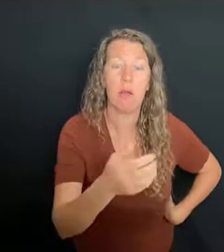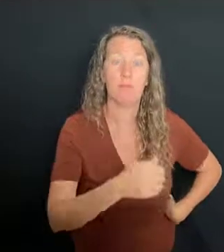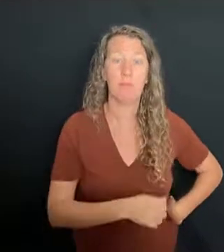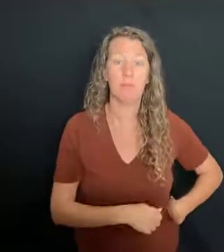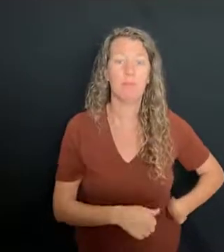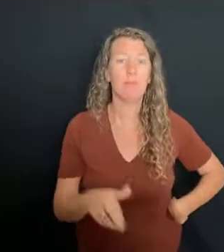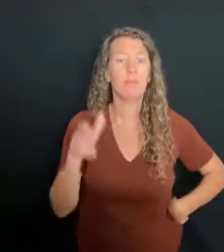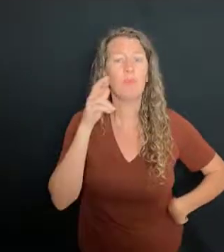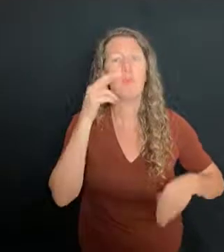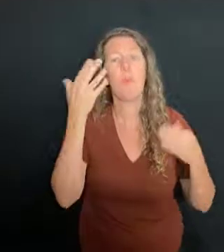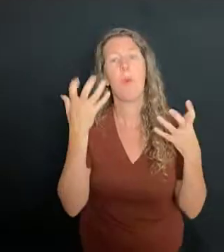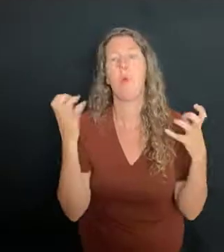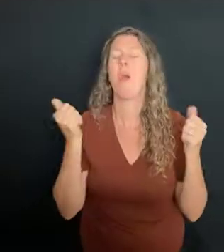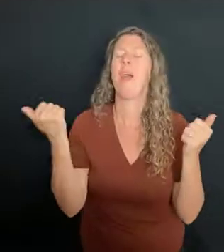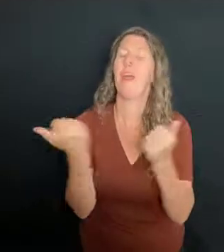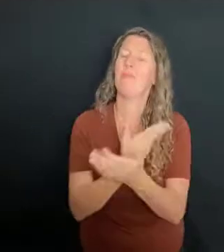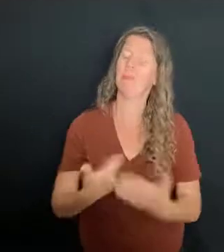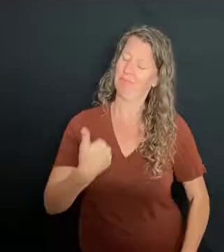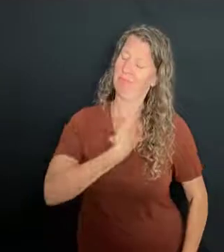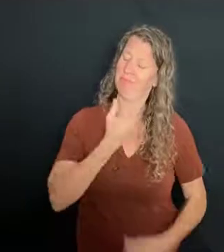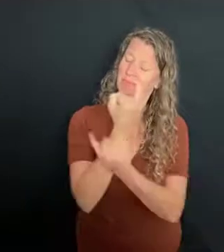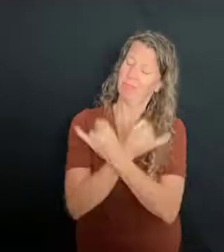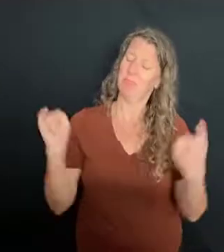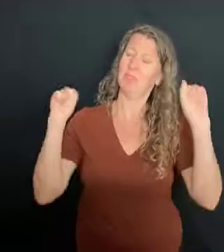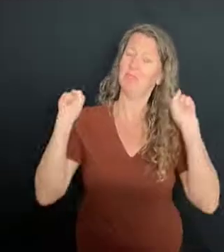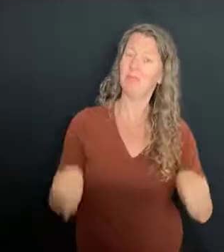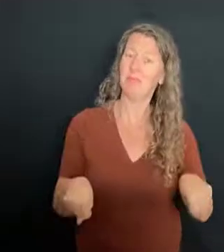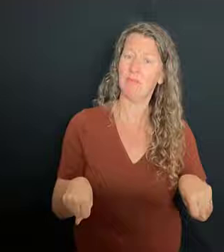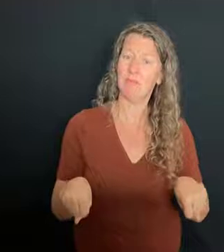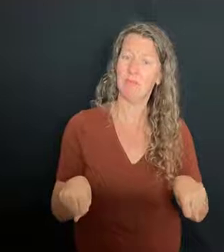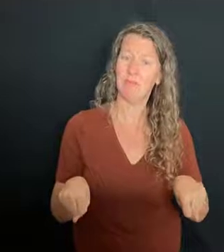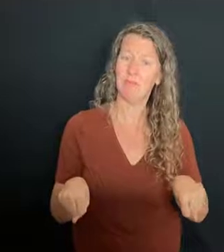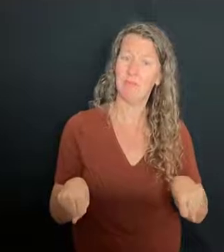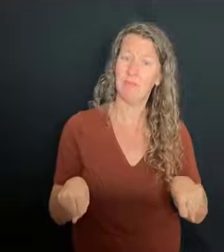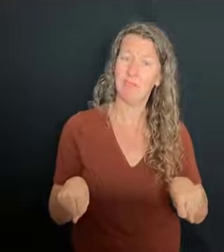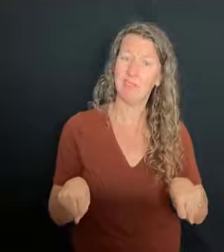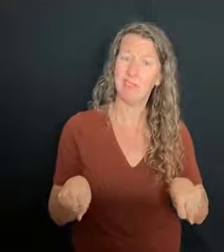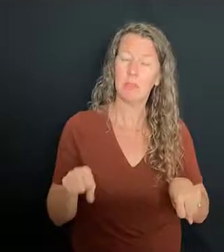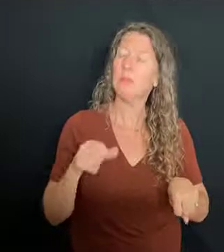[Esther Geiger] Rosalee wanted to do everything on her own. She didn't need help getting dressed